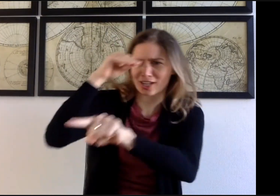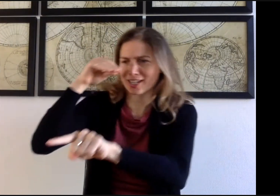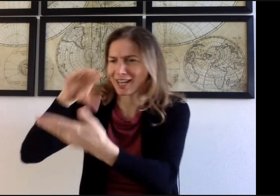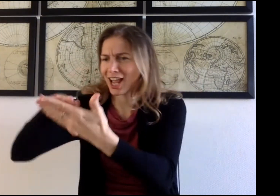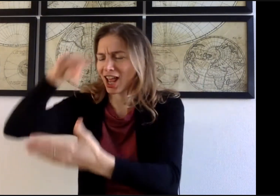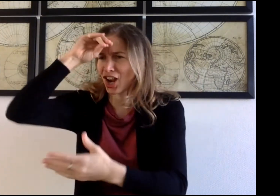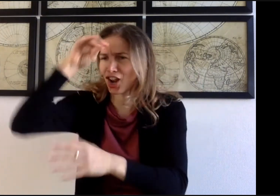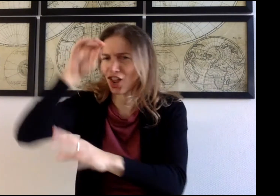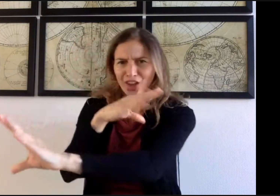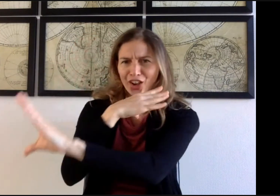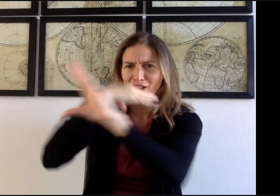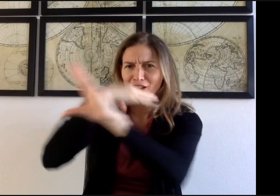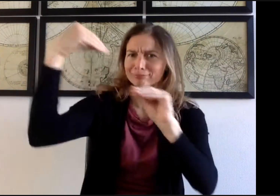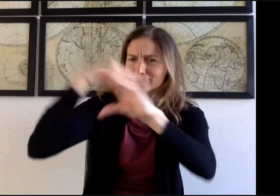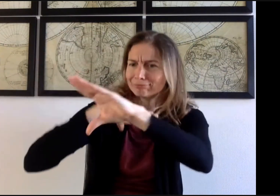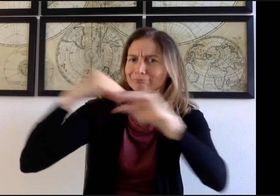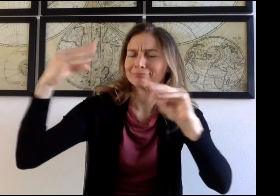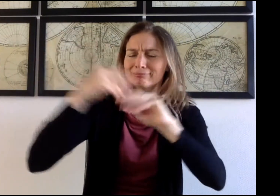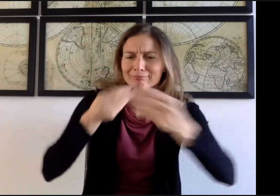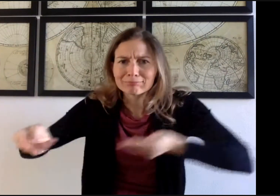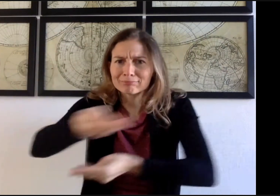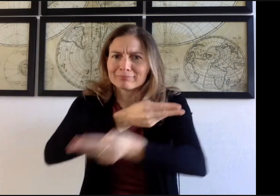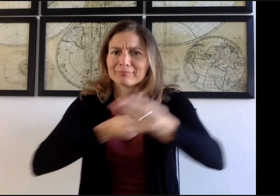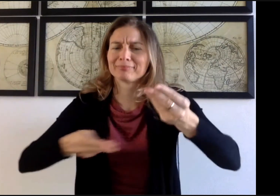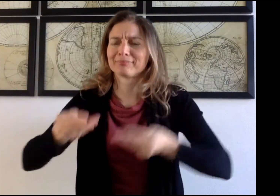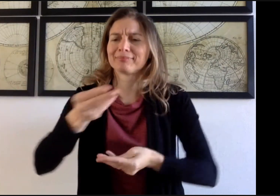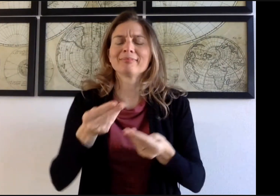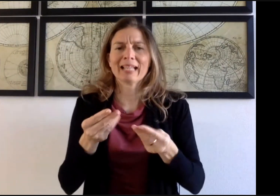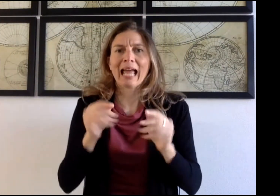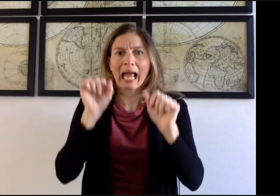they're facing that we can create the good practice text and responses,